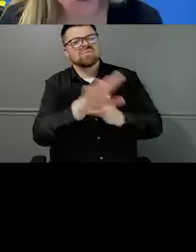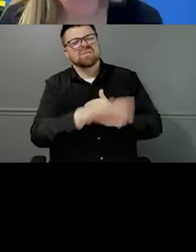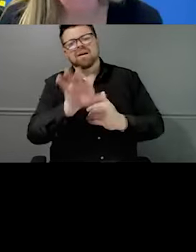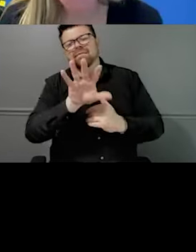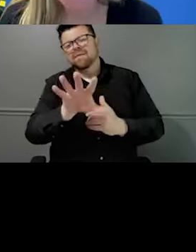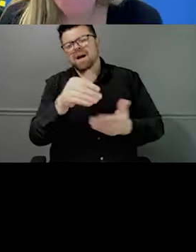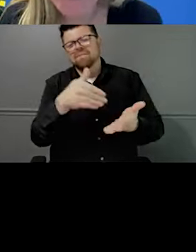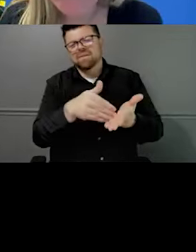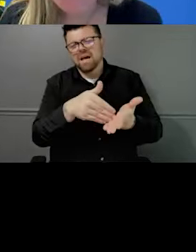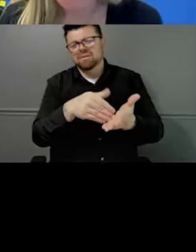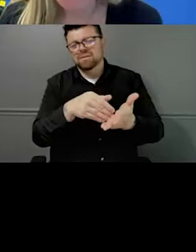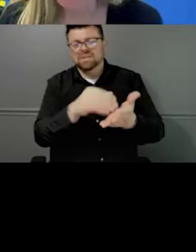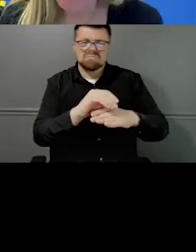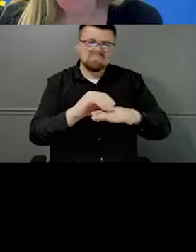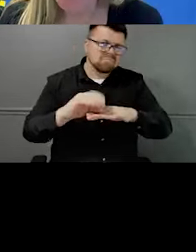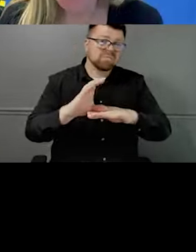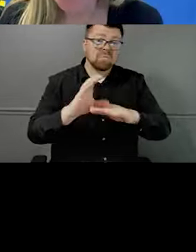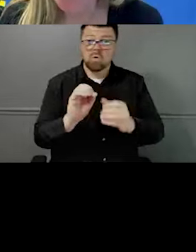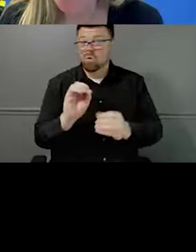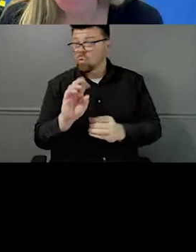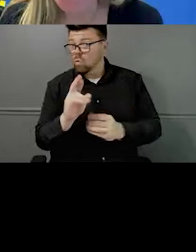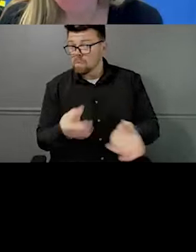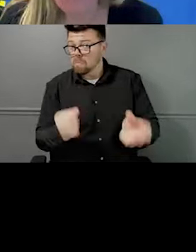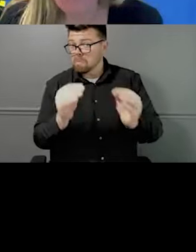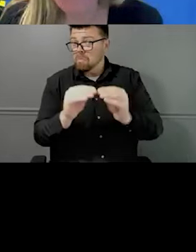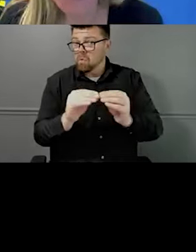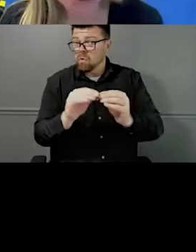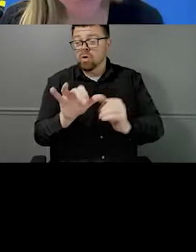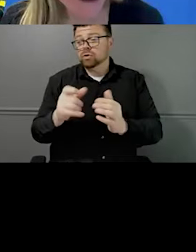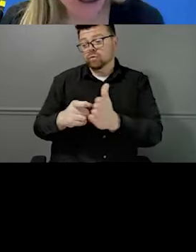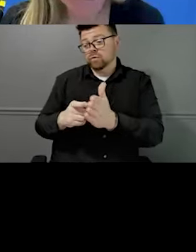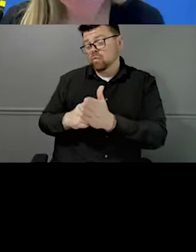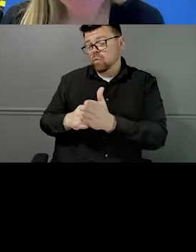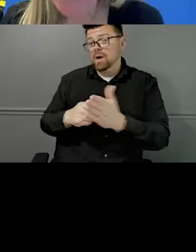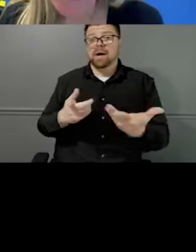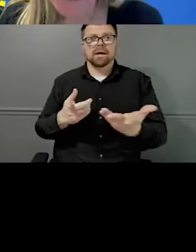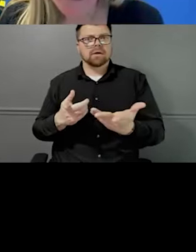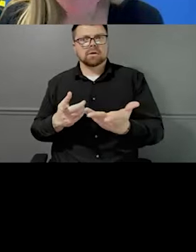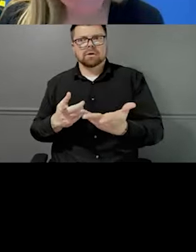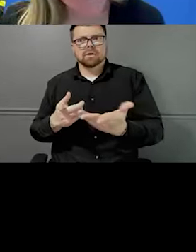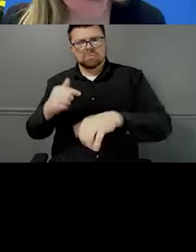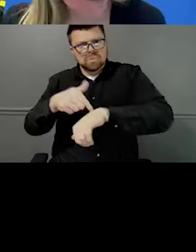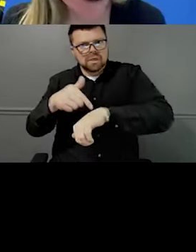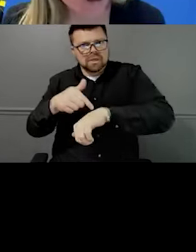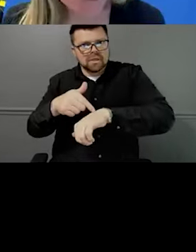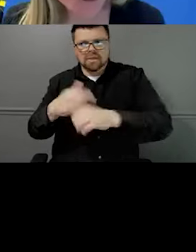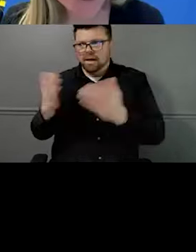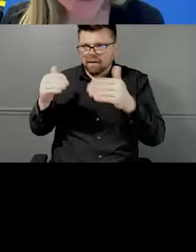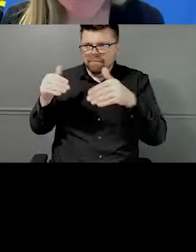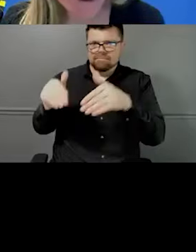more and that require a commitment of the individual's time. An in-kind contribution is